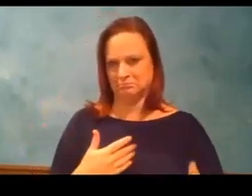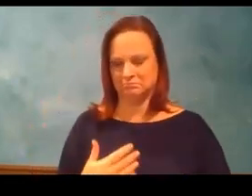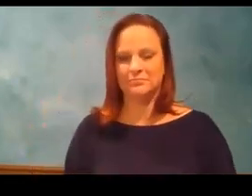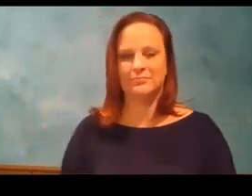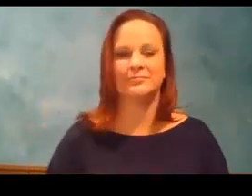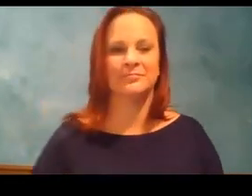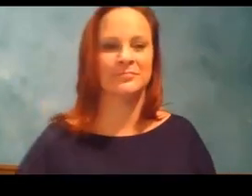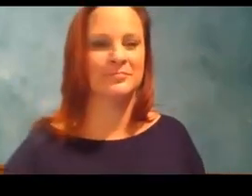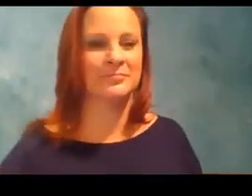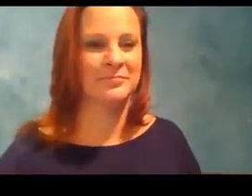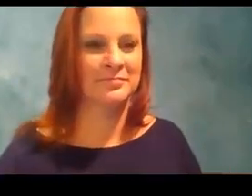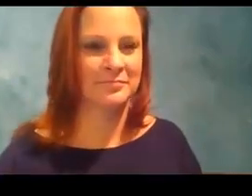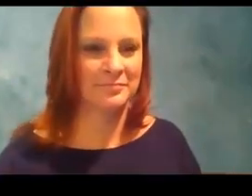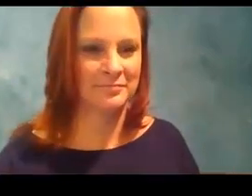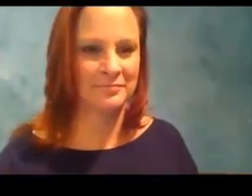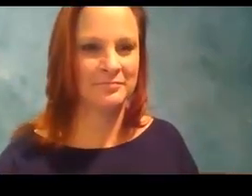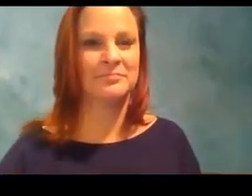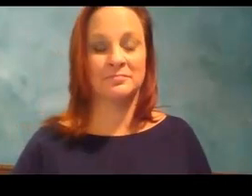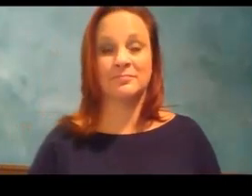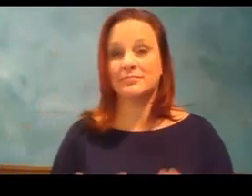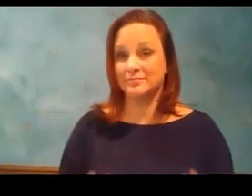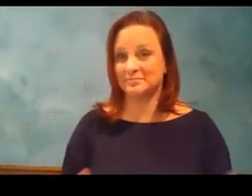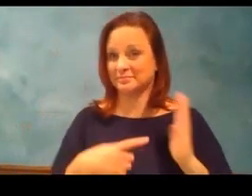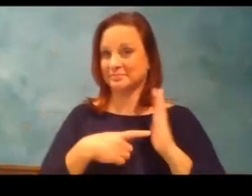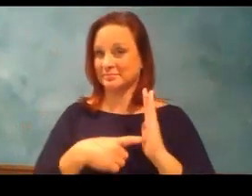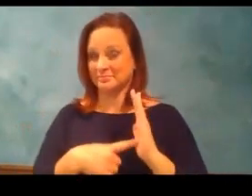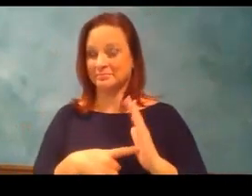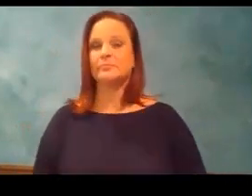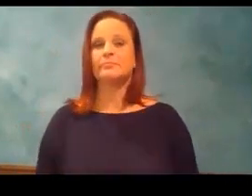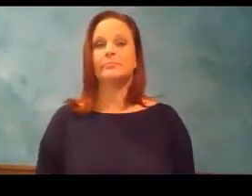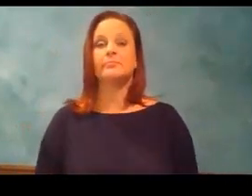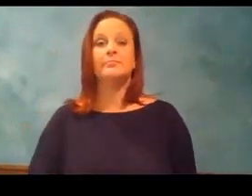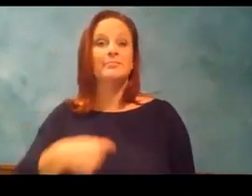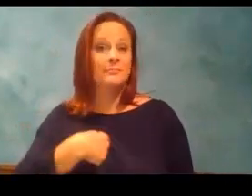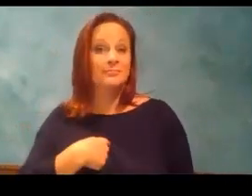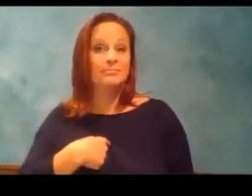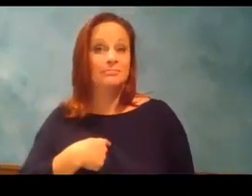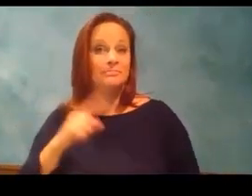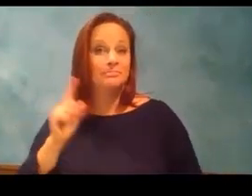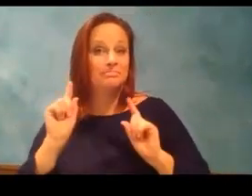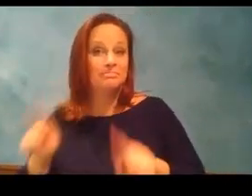or behind the word that you need to negate. For example,